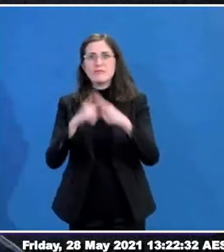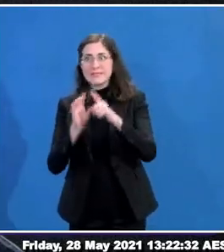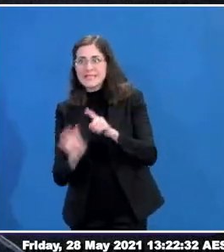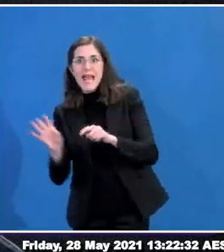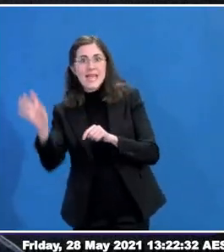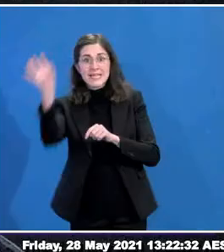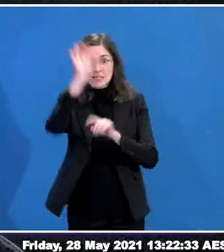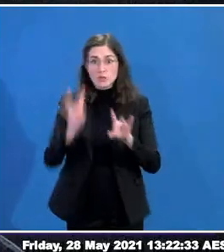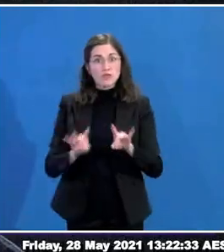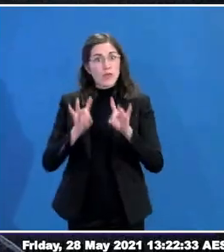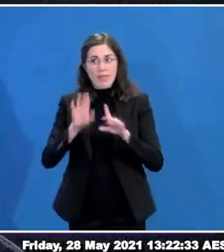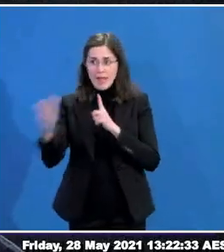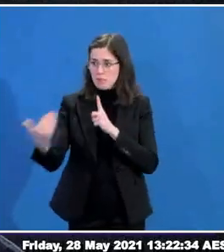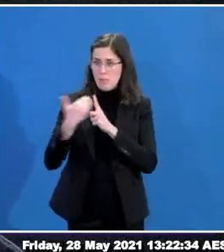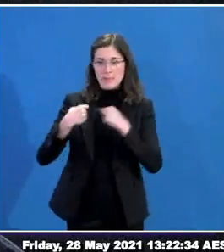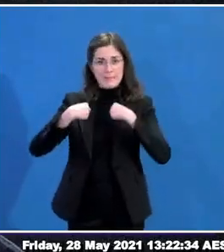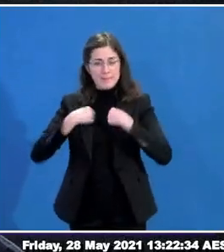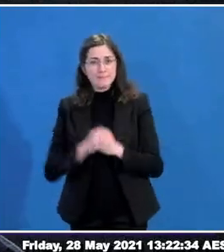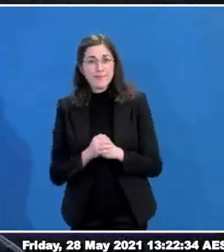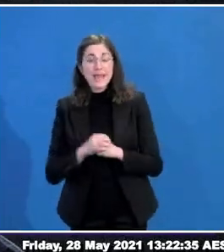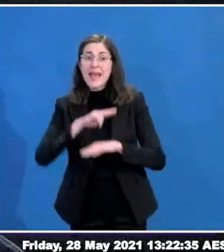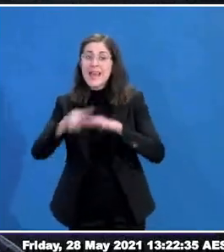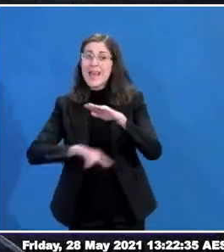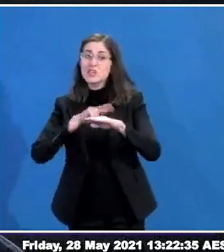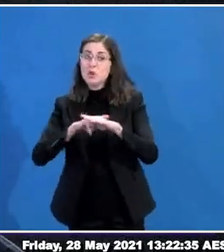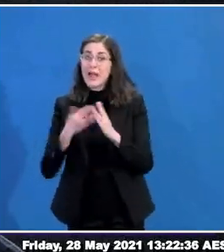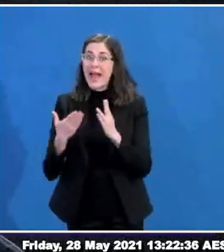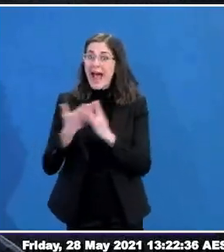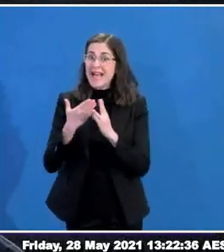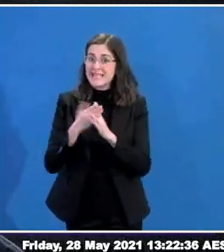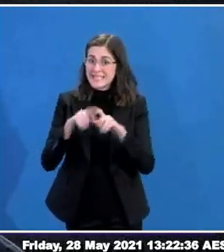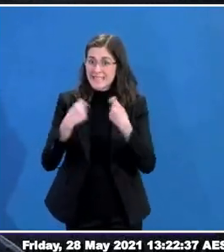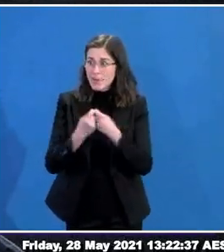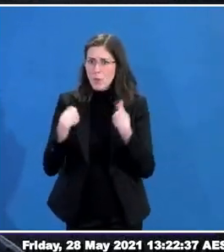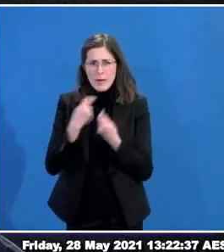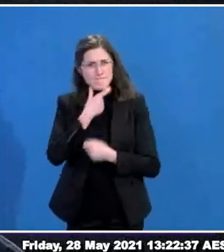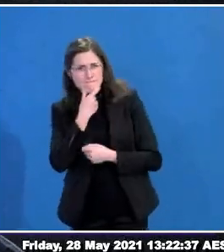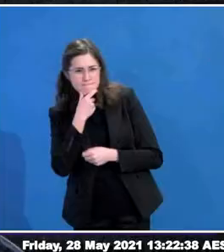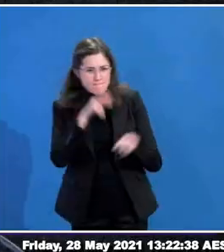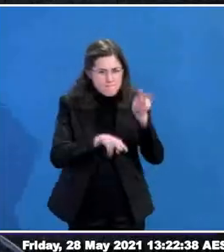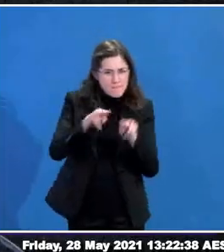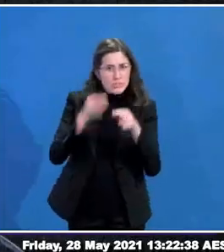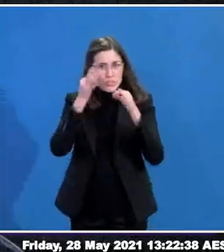Our National Access Team reports in to me, which is where we make our access and eligibility decisions, and also our complex support needs